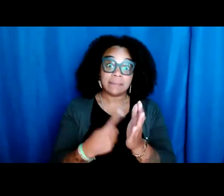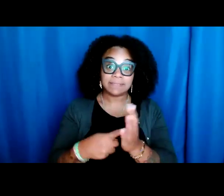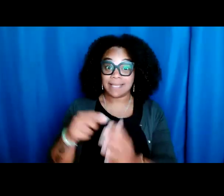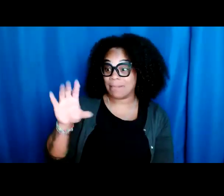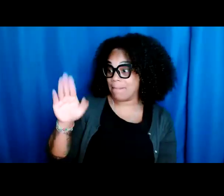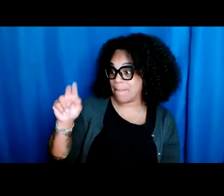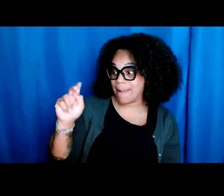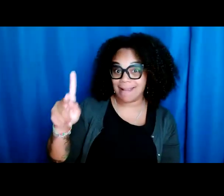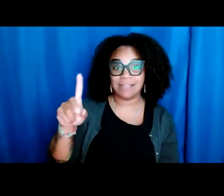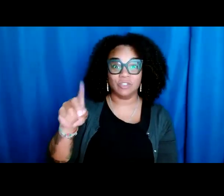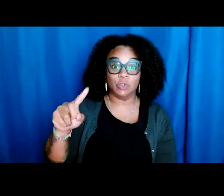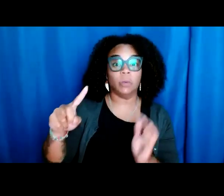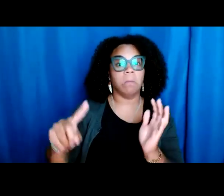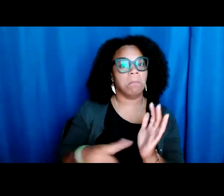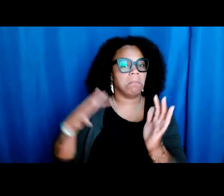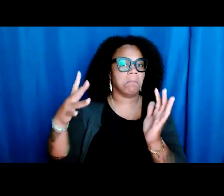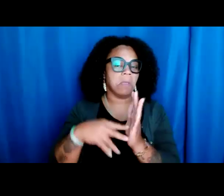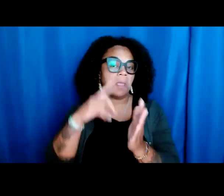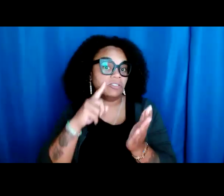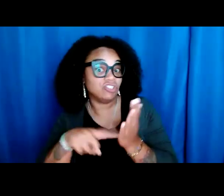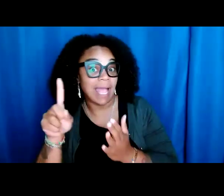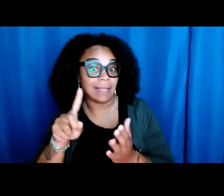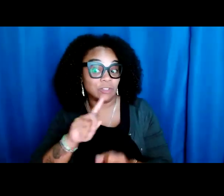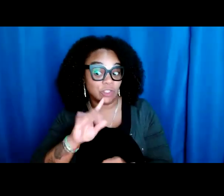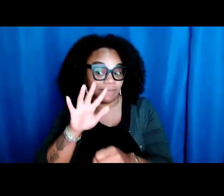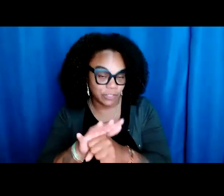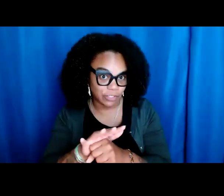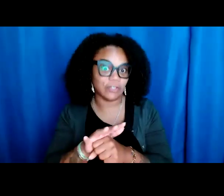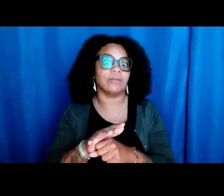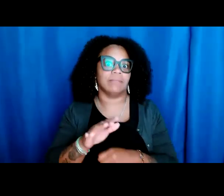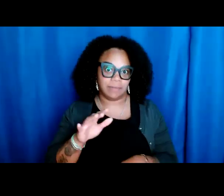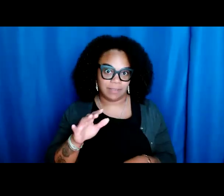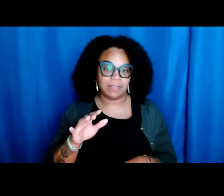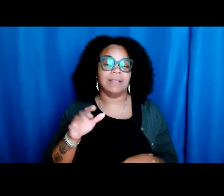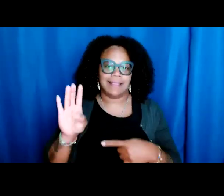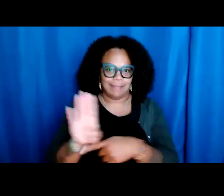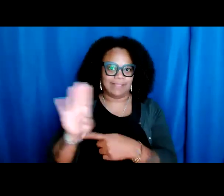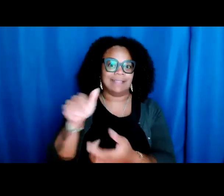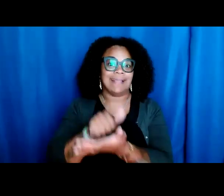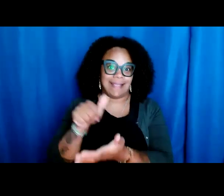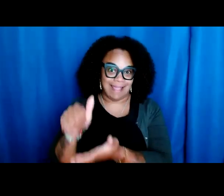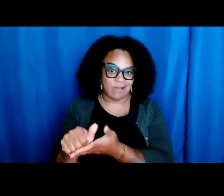do a periodic check to make sure that the business accounts, that their businesses,